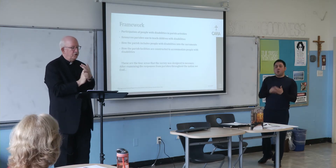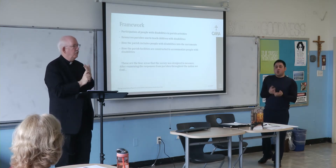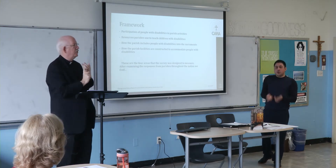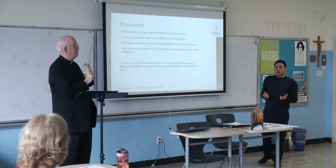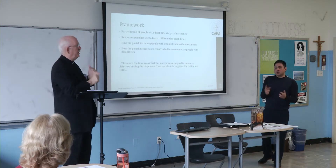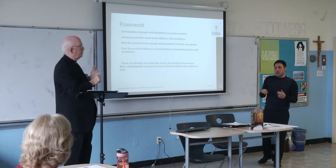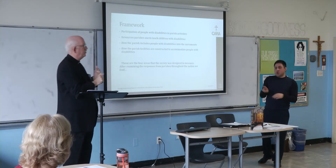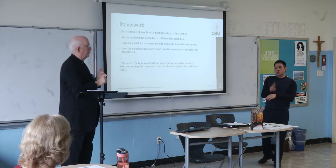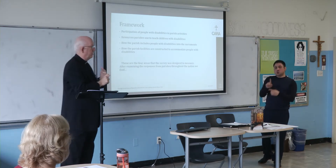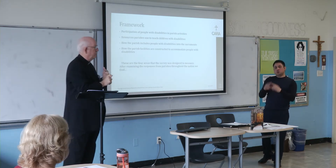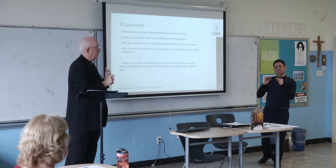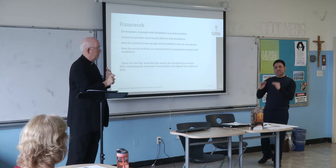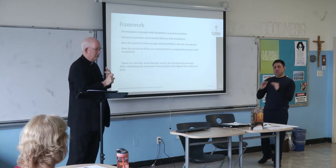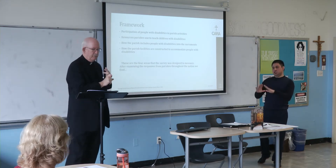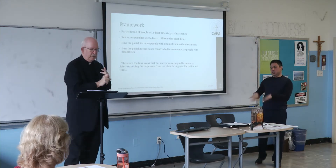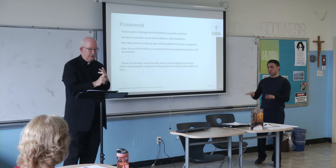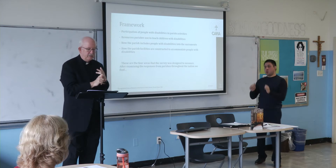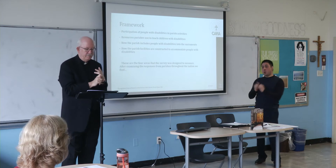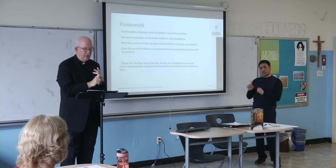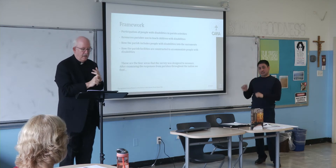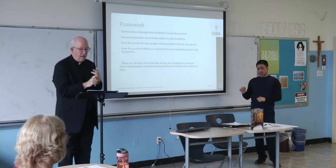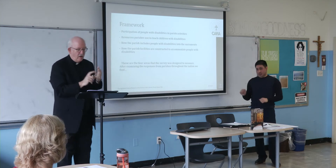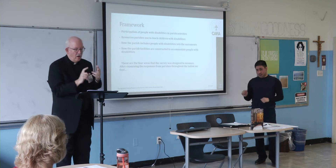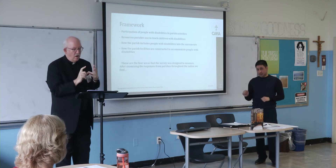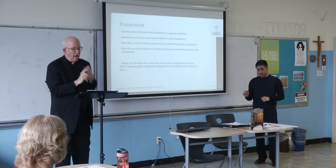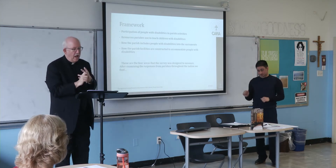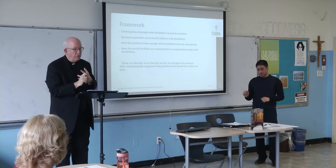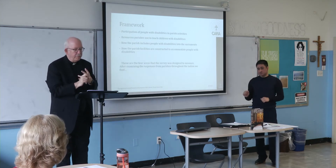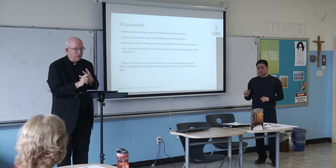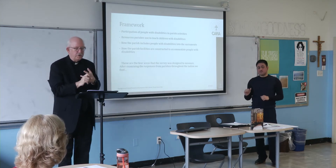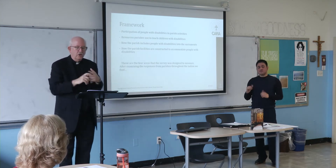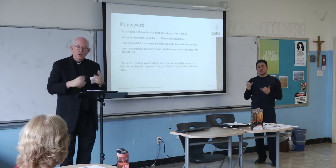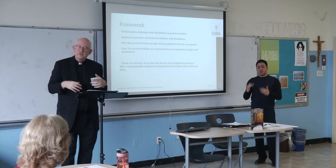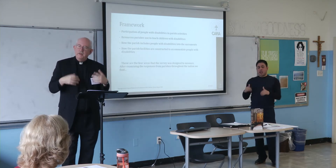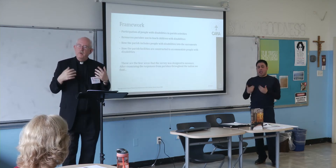used to teach children with disabilities, how the parish includes people with